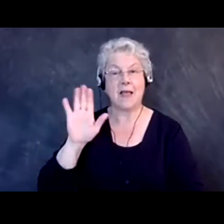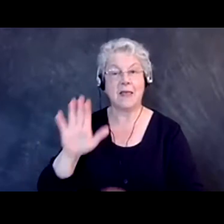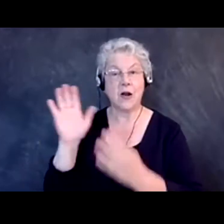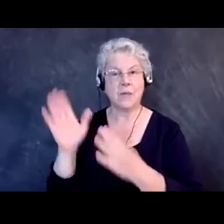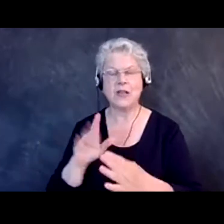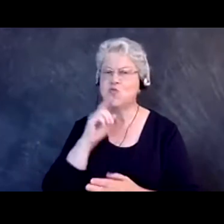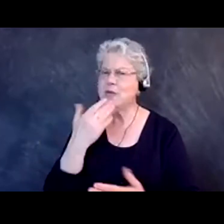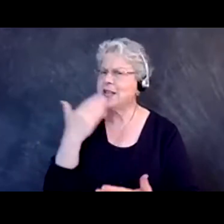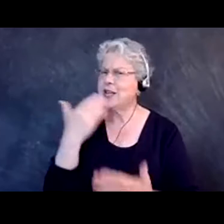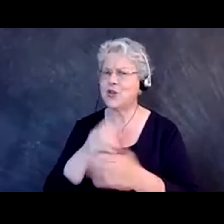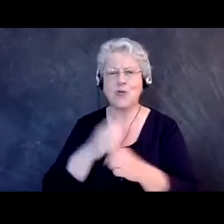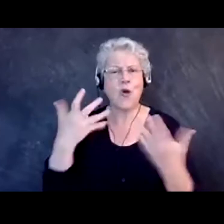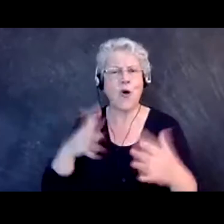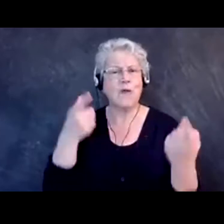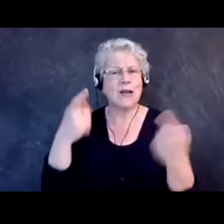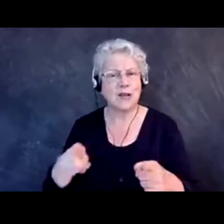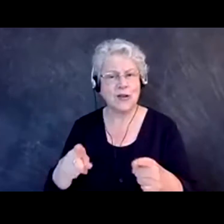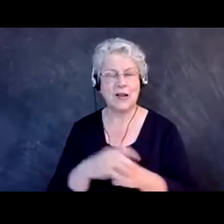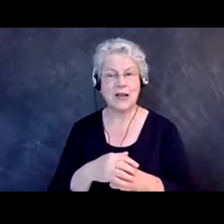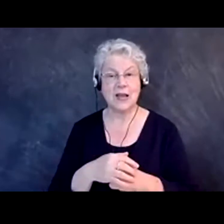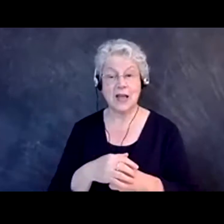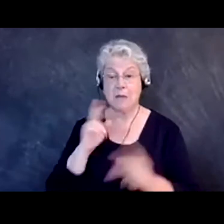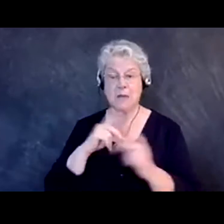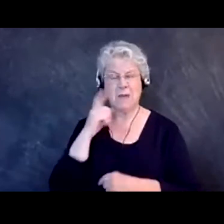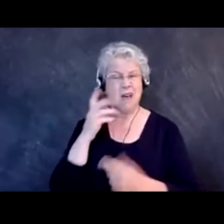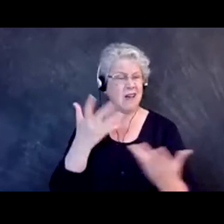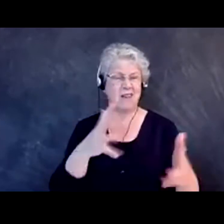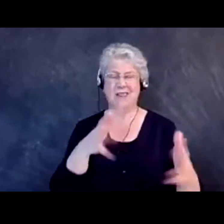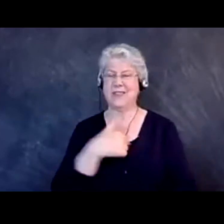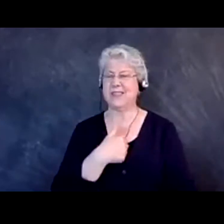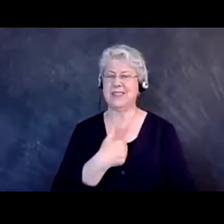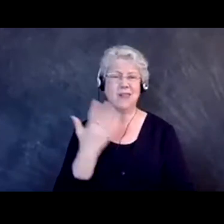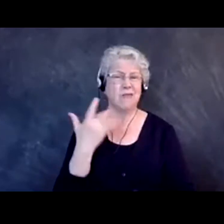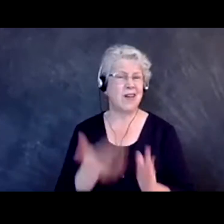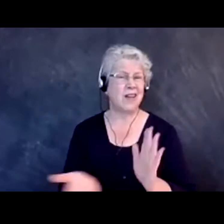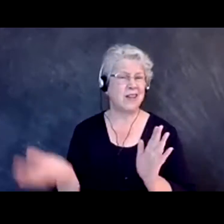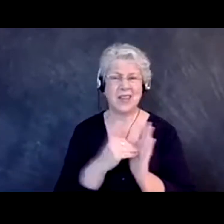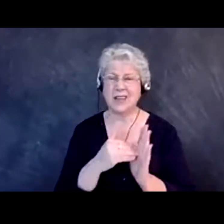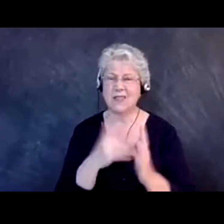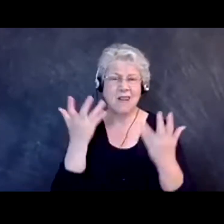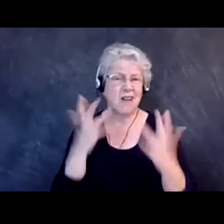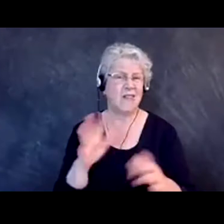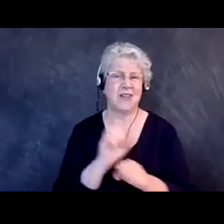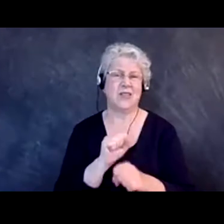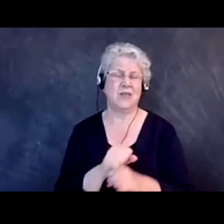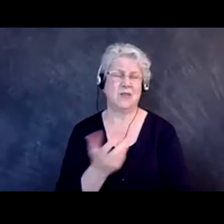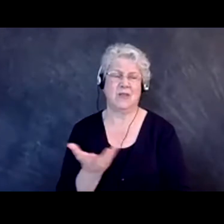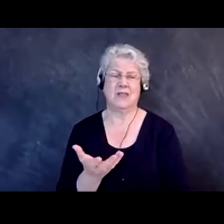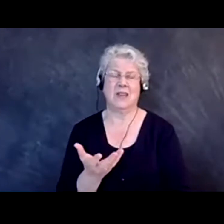already happened, and a lot of people may think, we've already done this. Why are we doing this again when we’ve already done the work. You’re like, actually I just want to get caught up. I